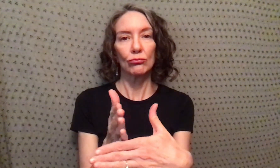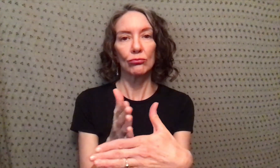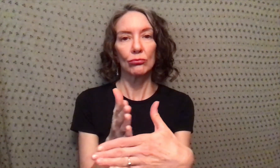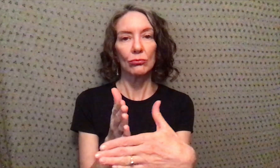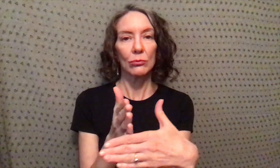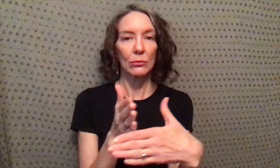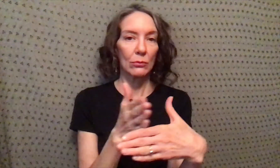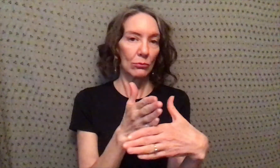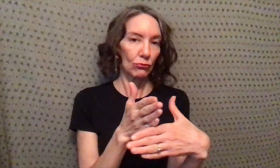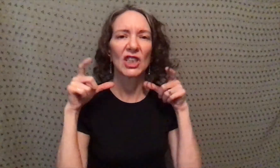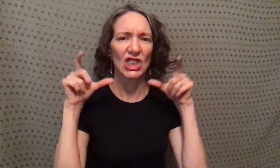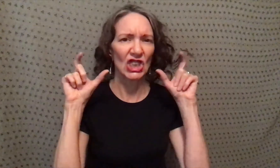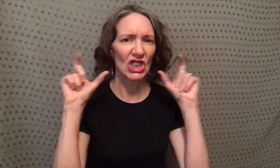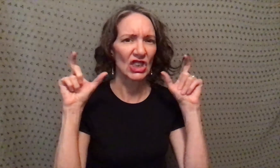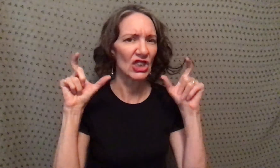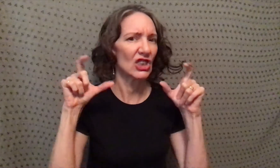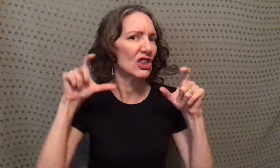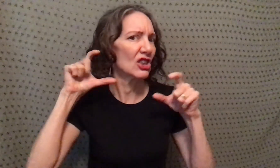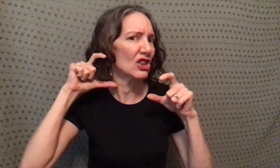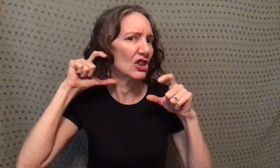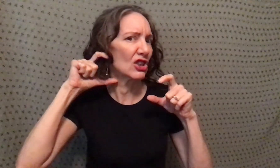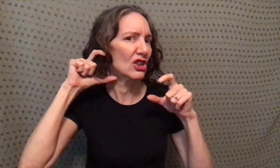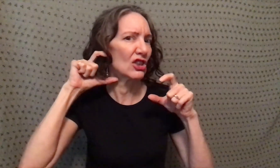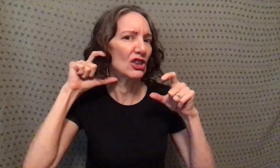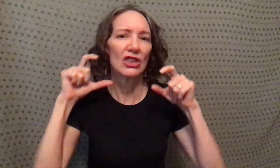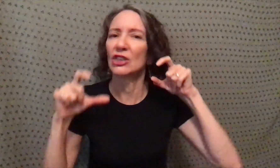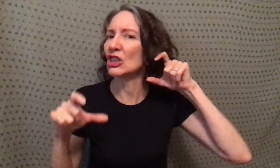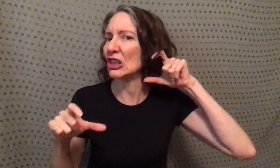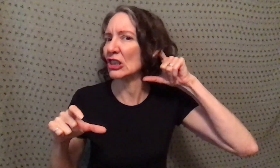duck lips. Big things are indicated with a